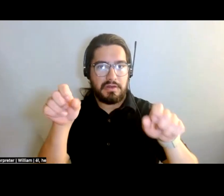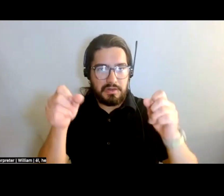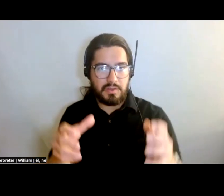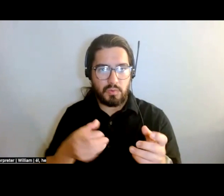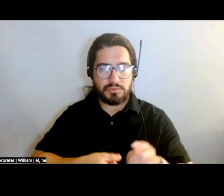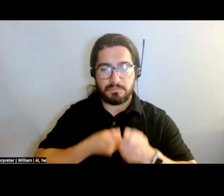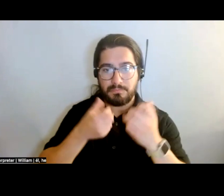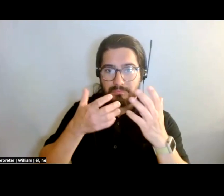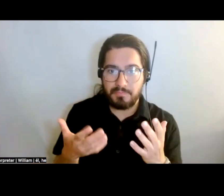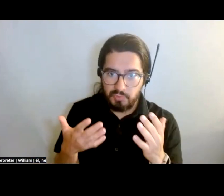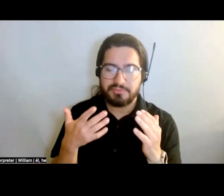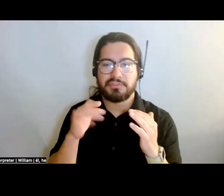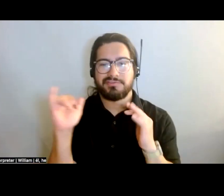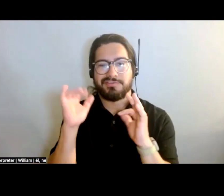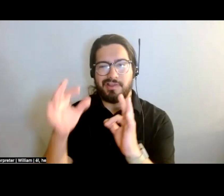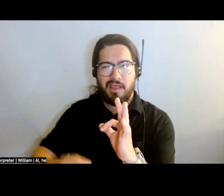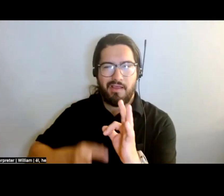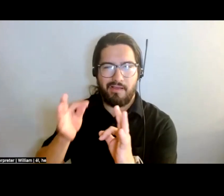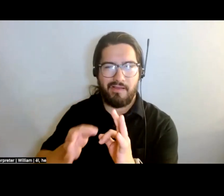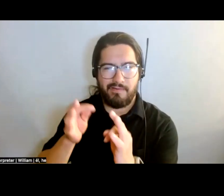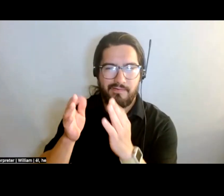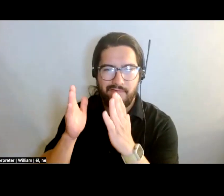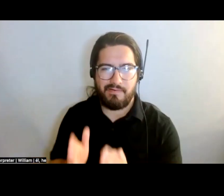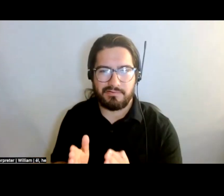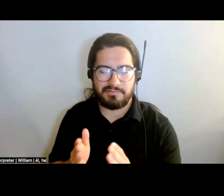a degree in Hispanoamerican and Venezuelan literature.